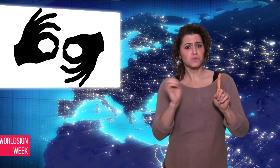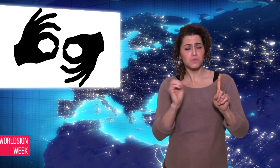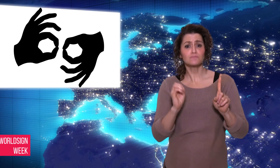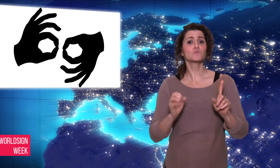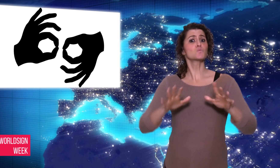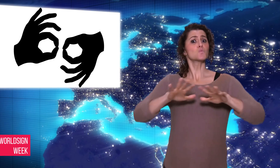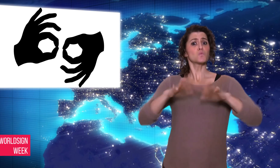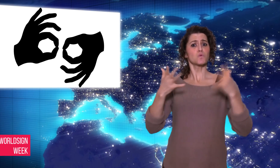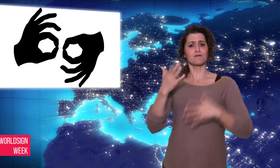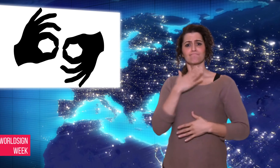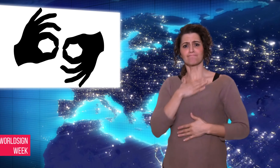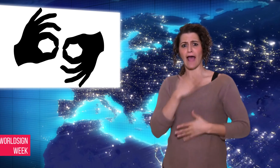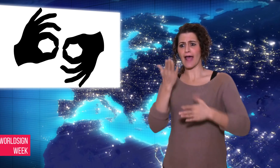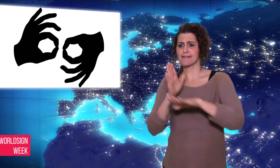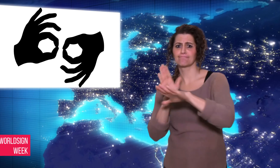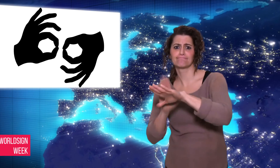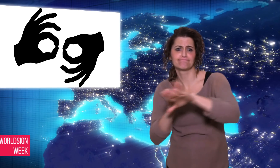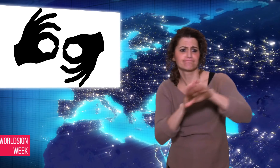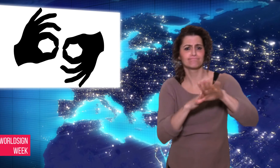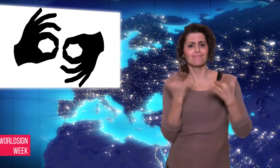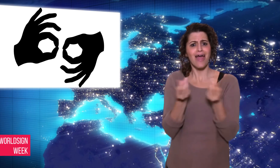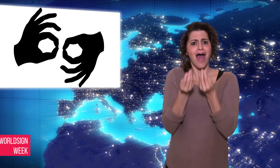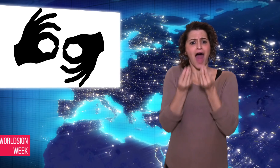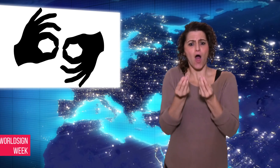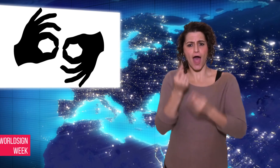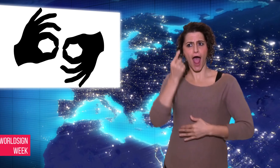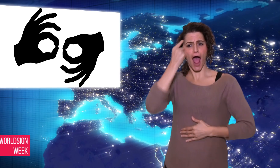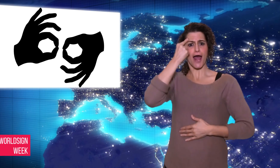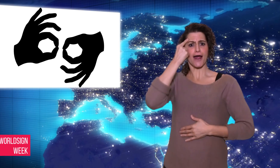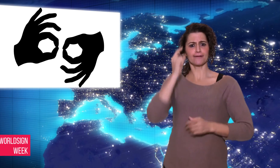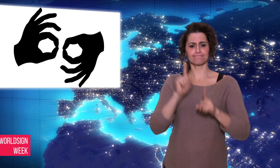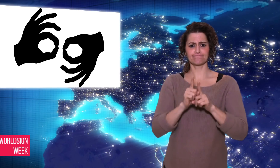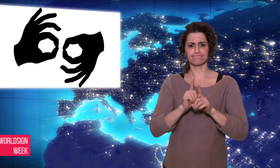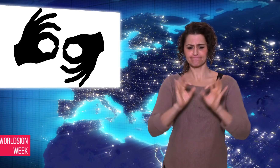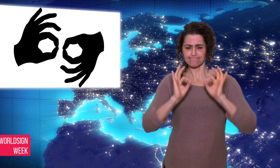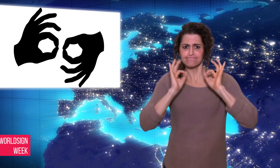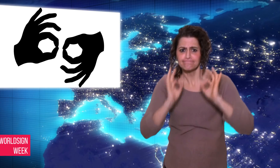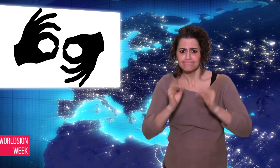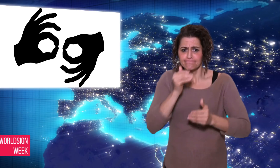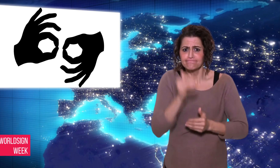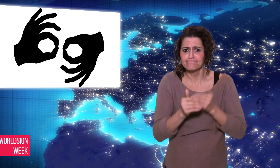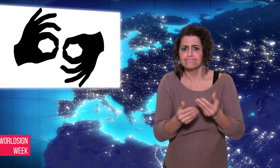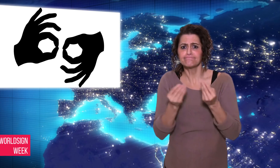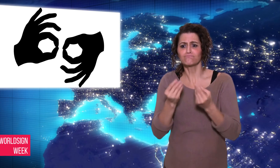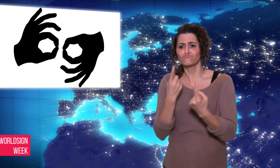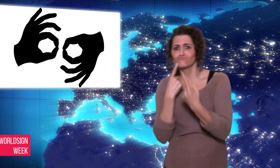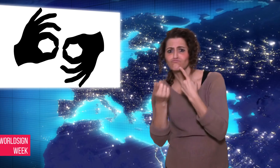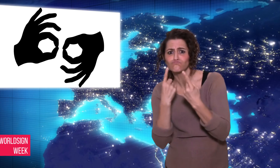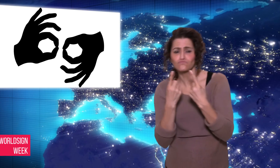agency, has an alerting system